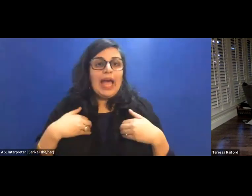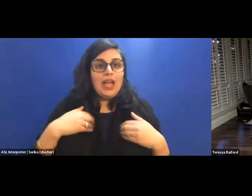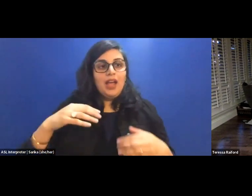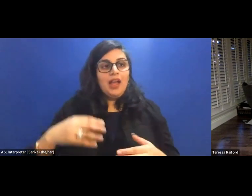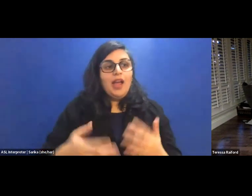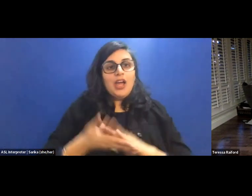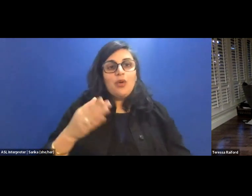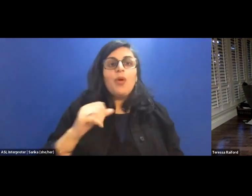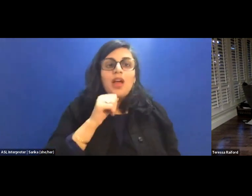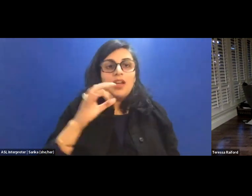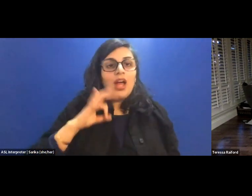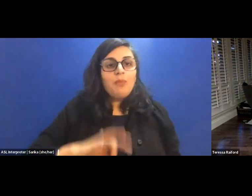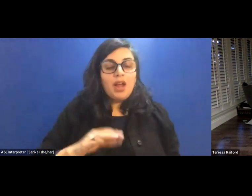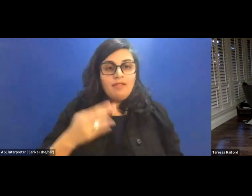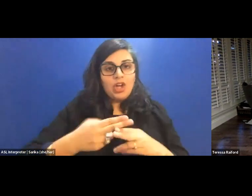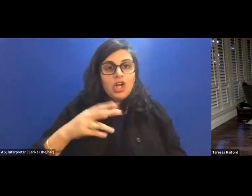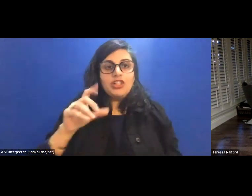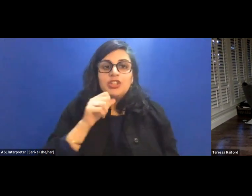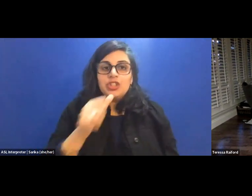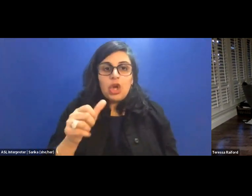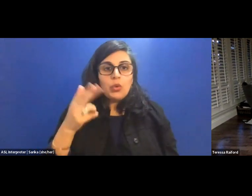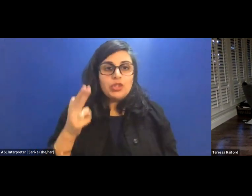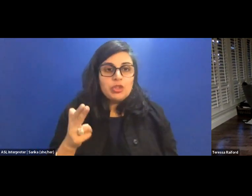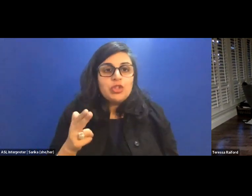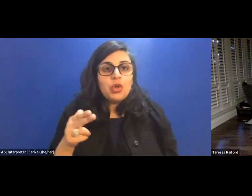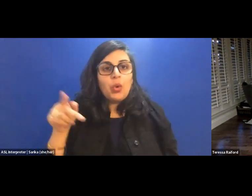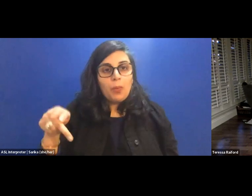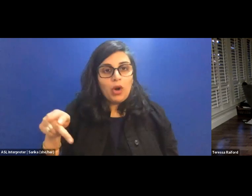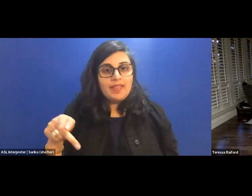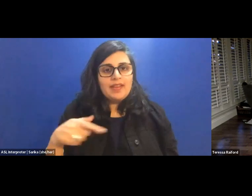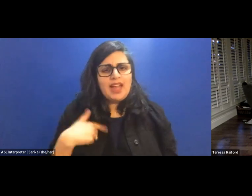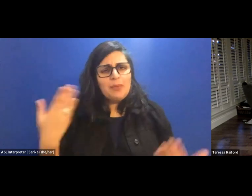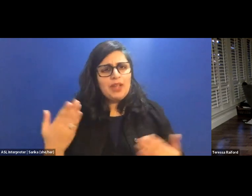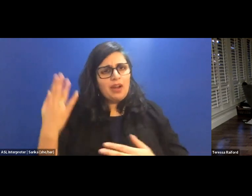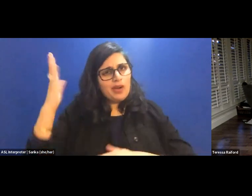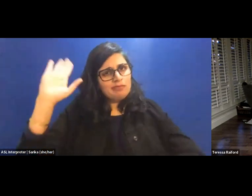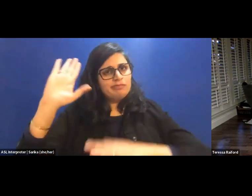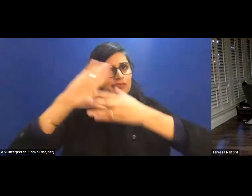pronouns are she/her. I'm here as a community organizer. I have a